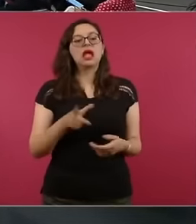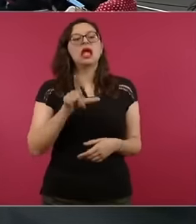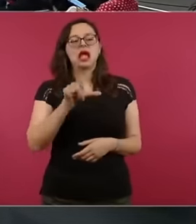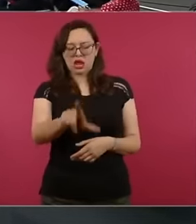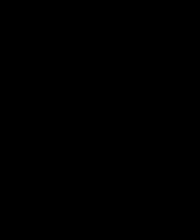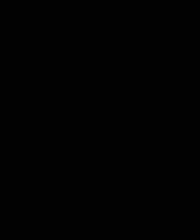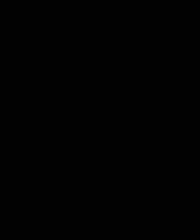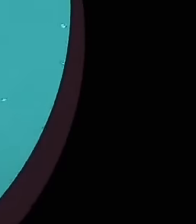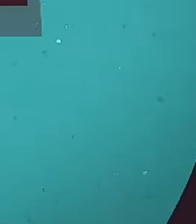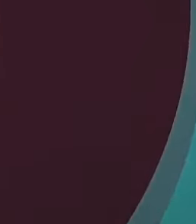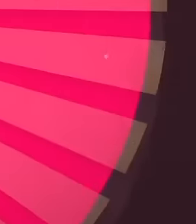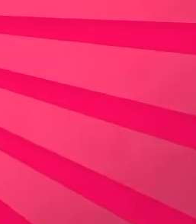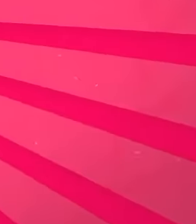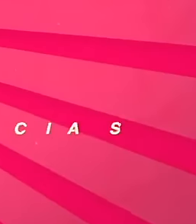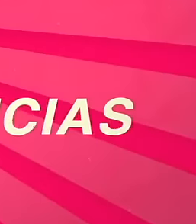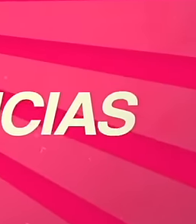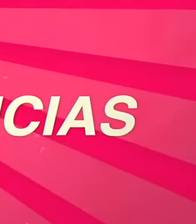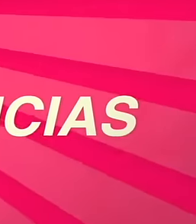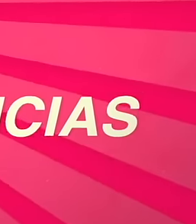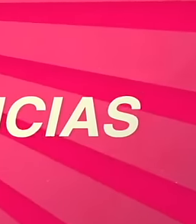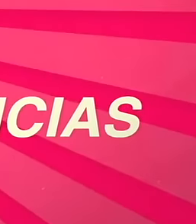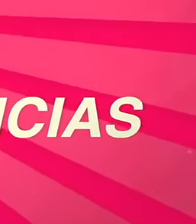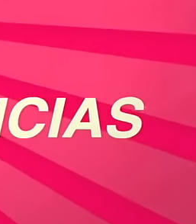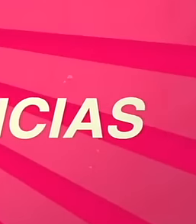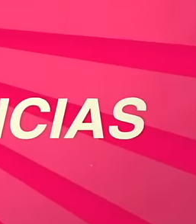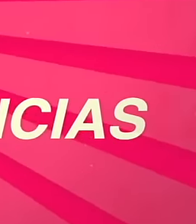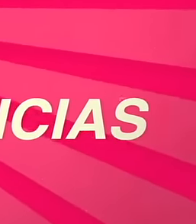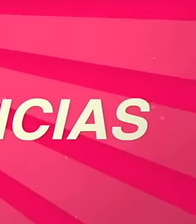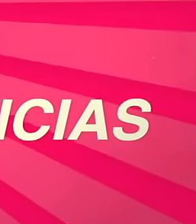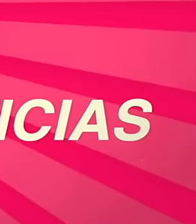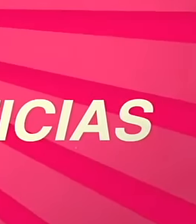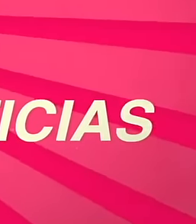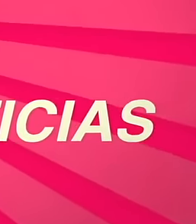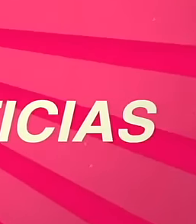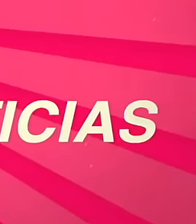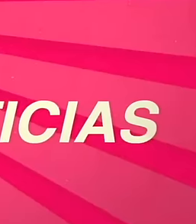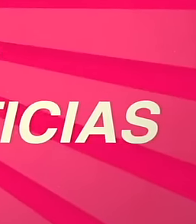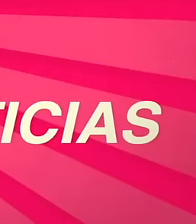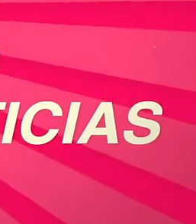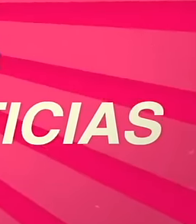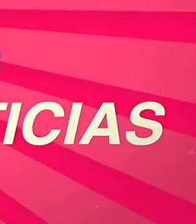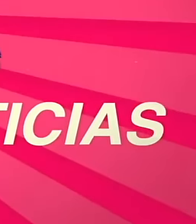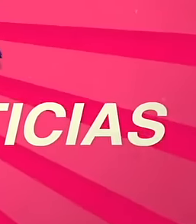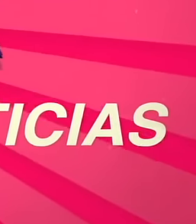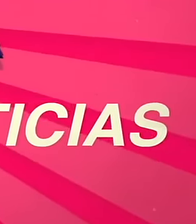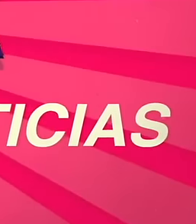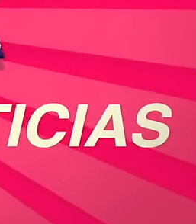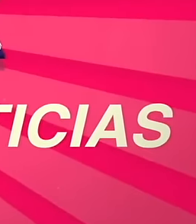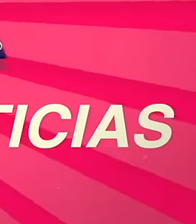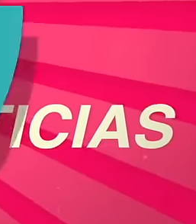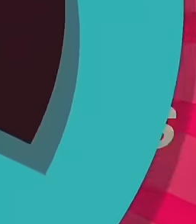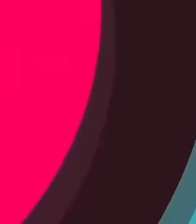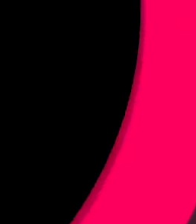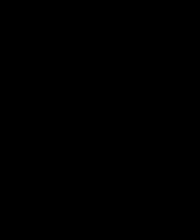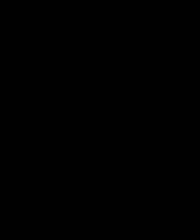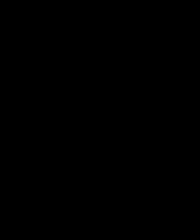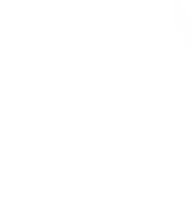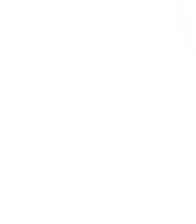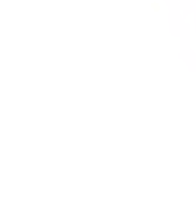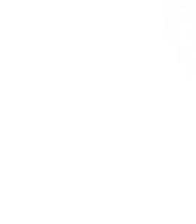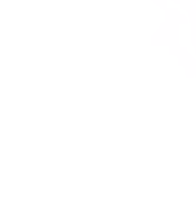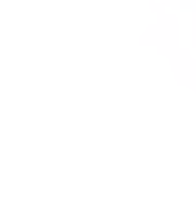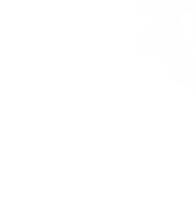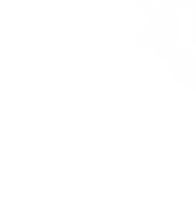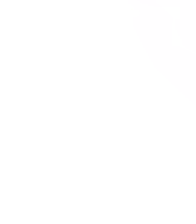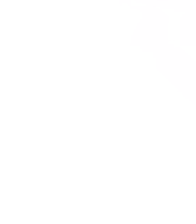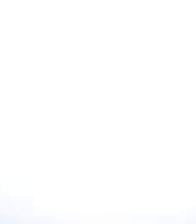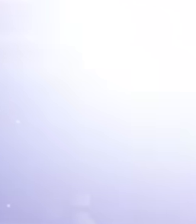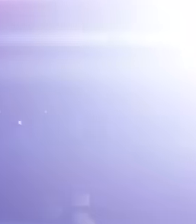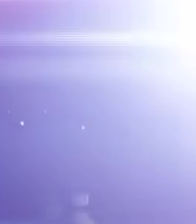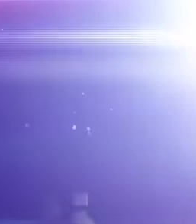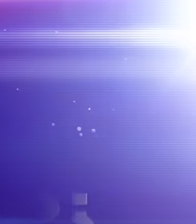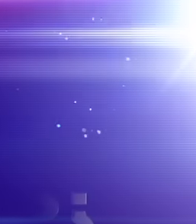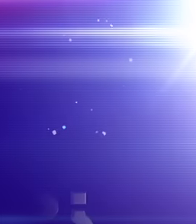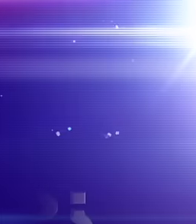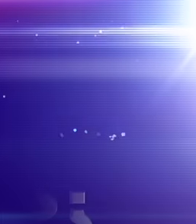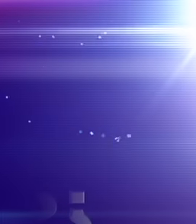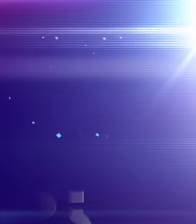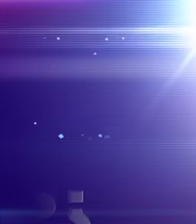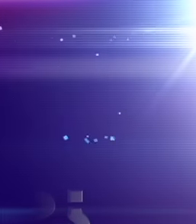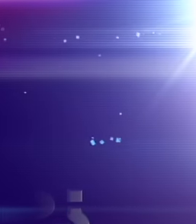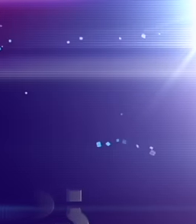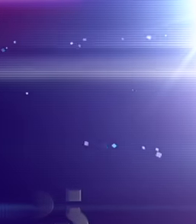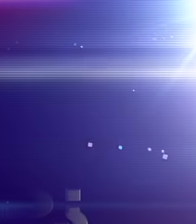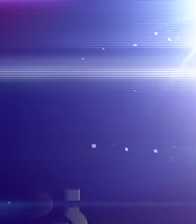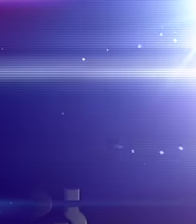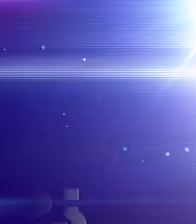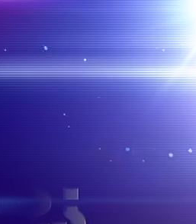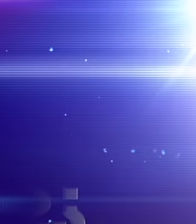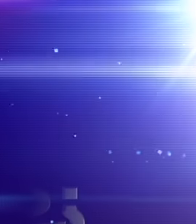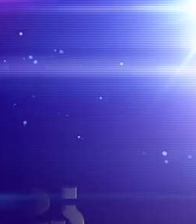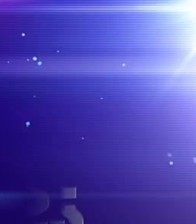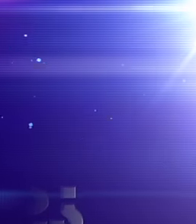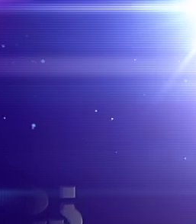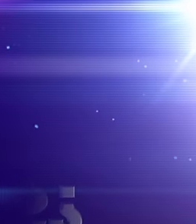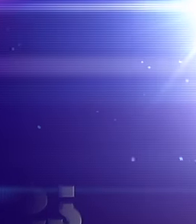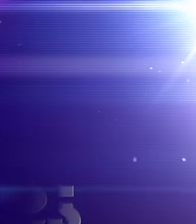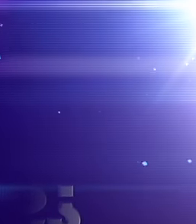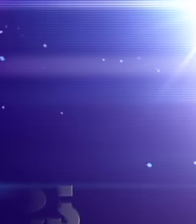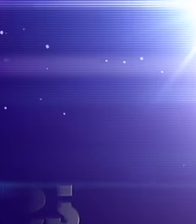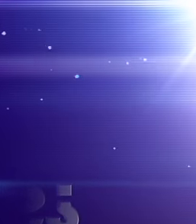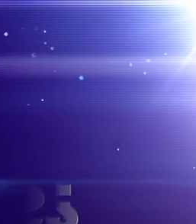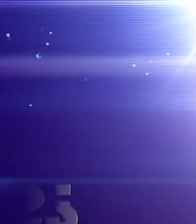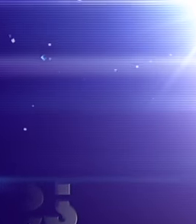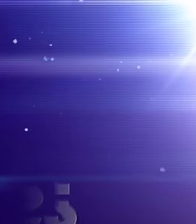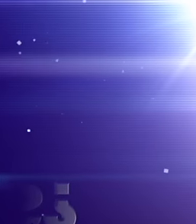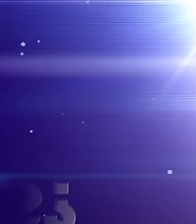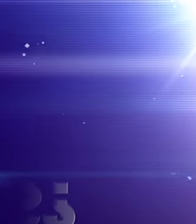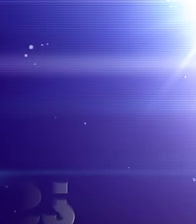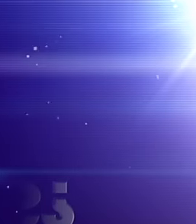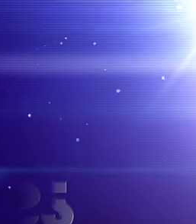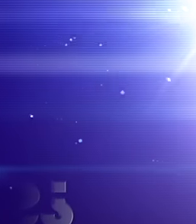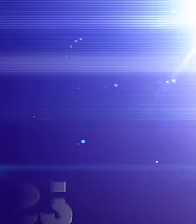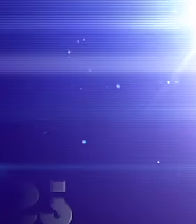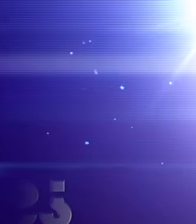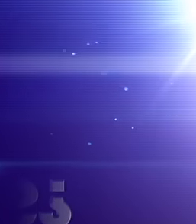I will answer